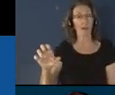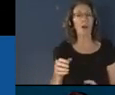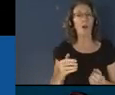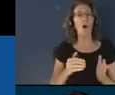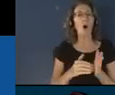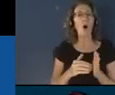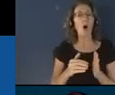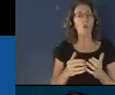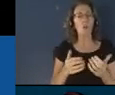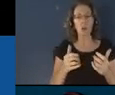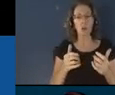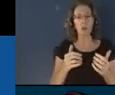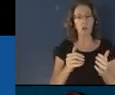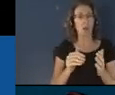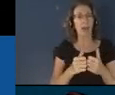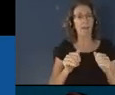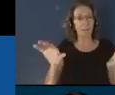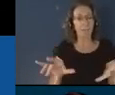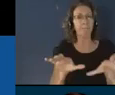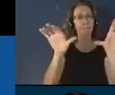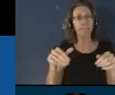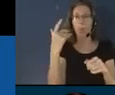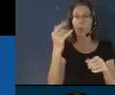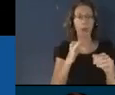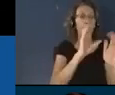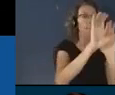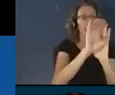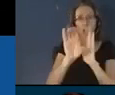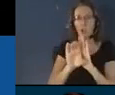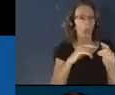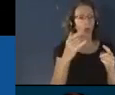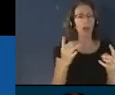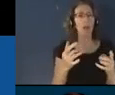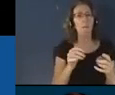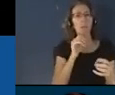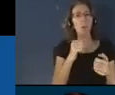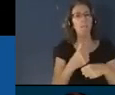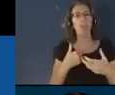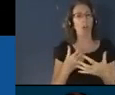try to load up their slideshows with a lot of graphics that really are meaningless. Just try